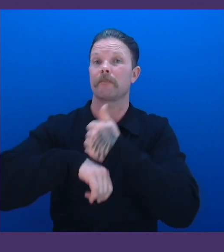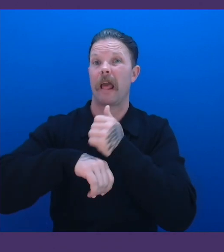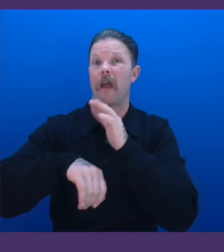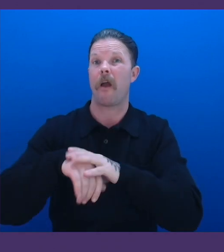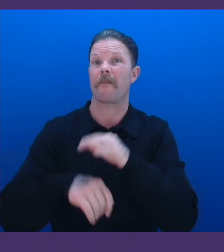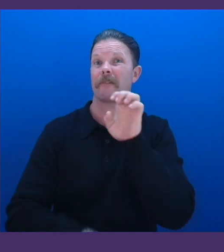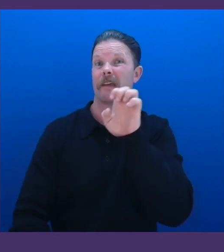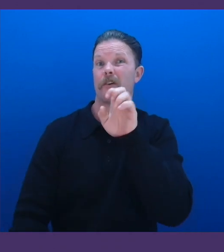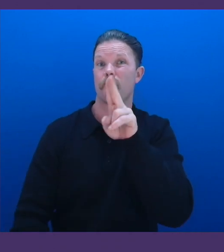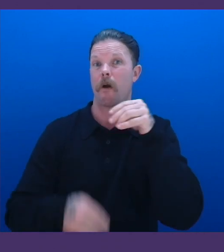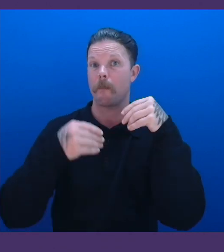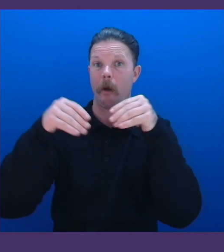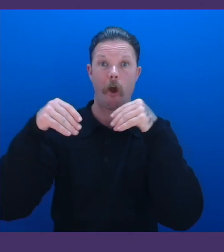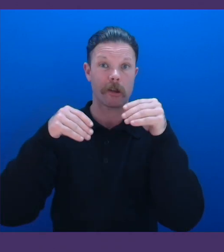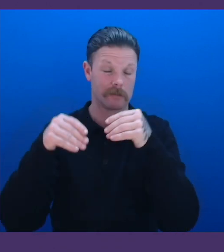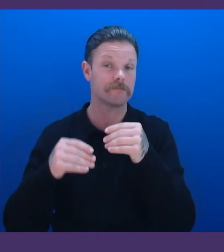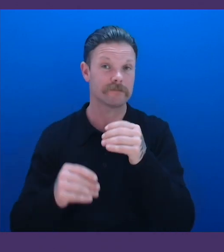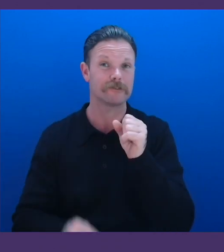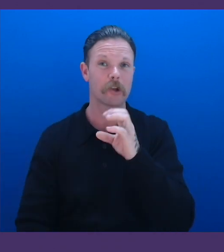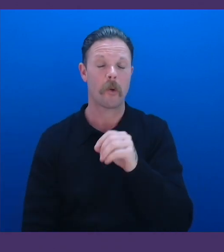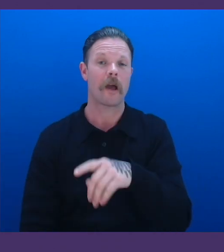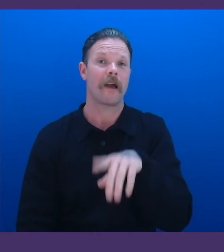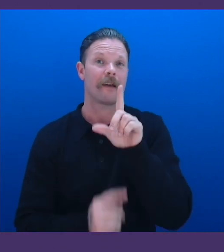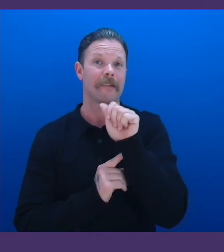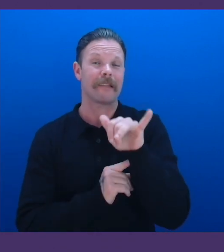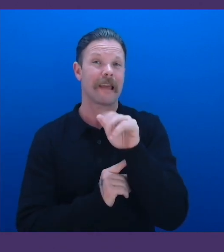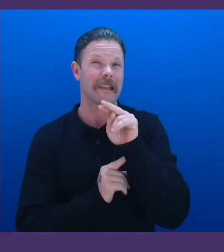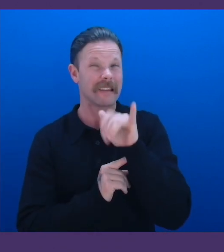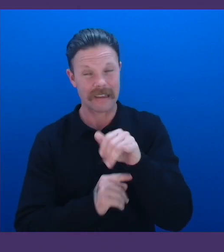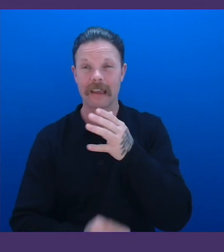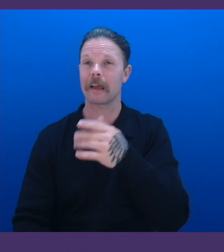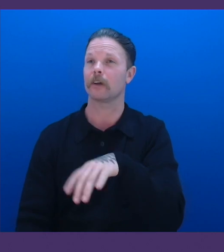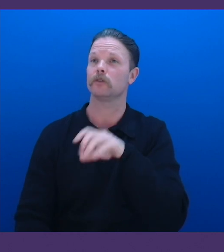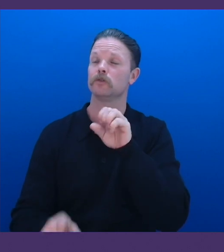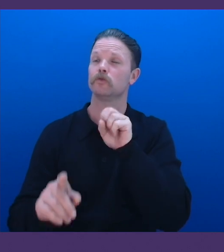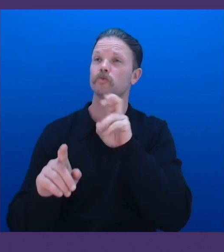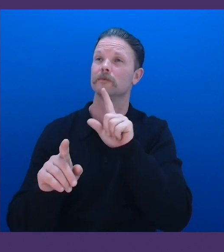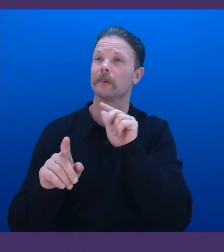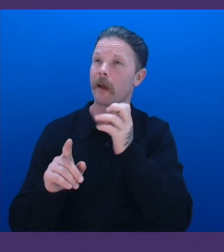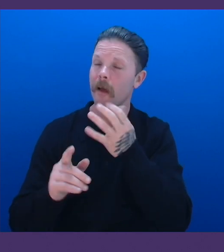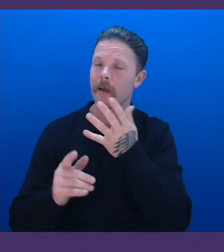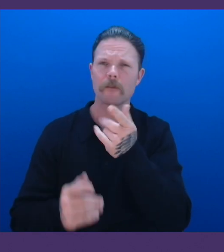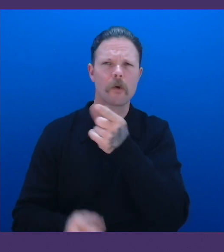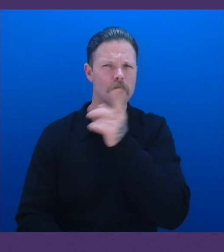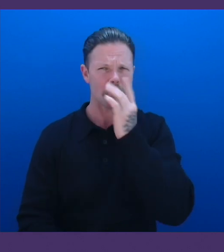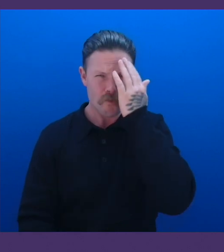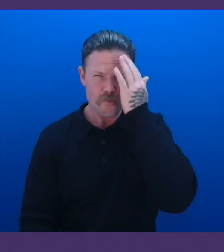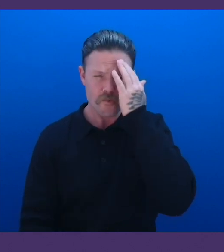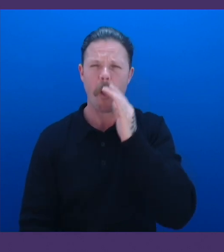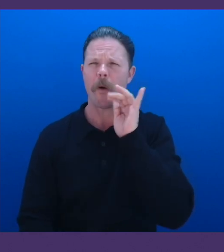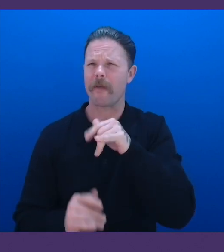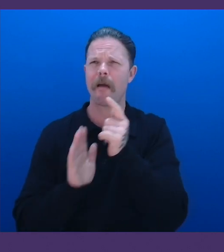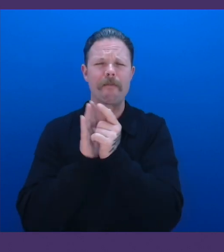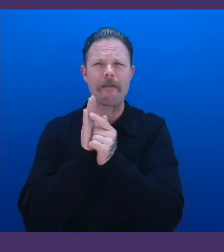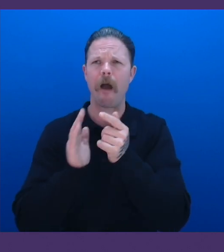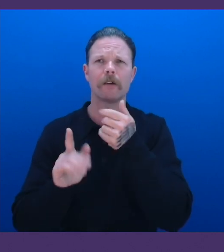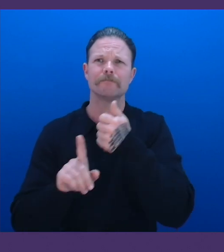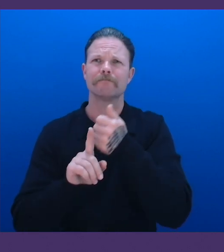So, Léonie, Susanna and Alli, you all know that accessibility laws really aren't anything new.